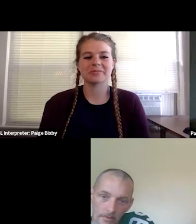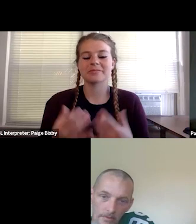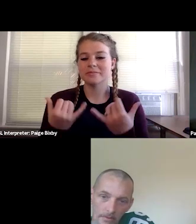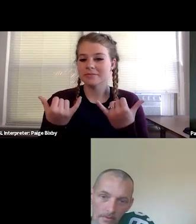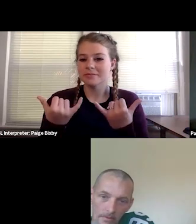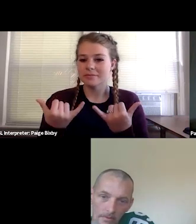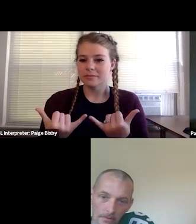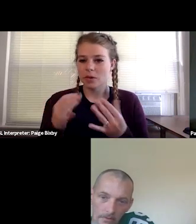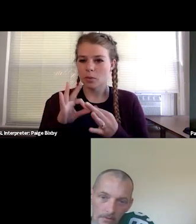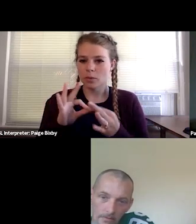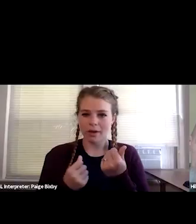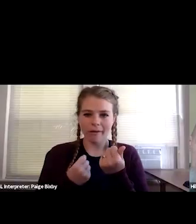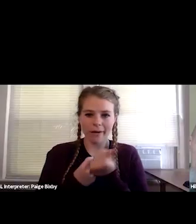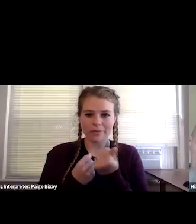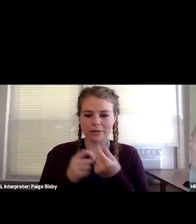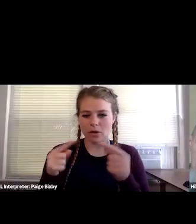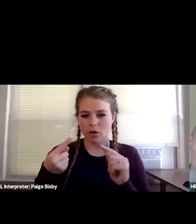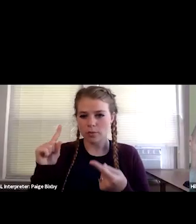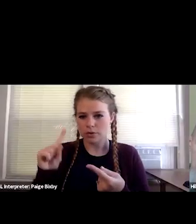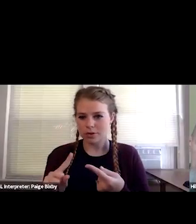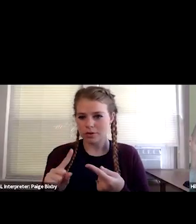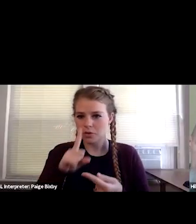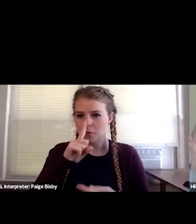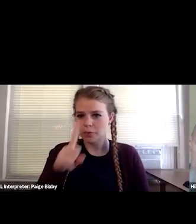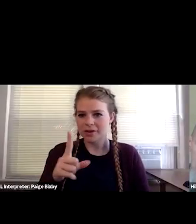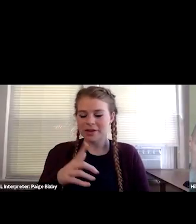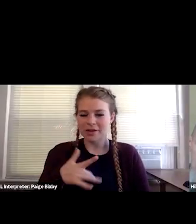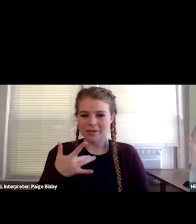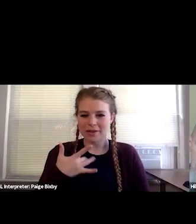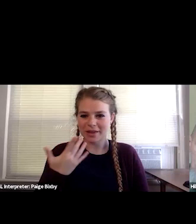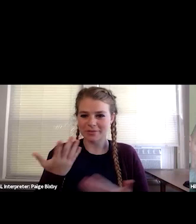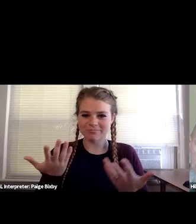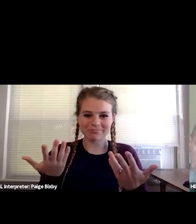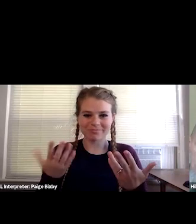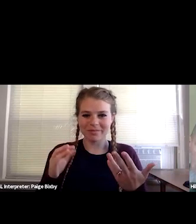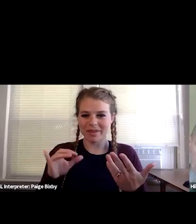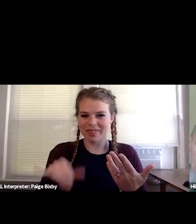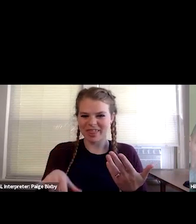So I think advocacy and harm reduction is really kind of, I feel like the bare bones of what we do here in street medicine at Project Home,